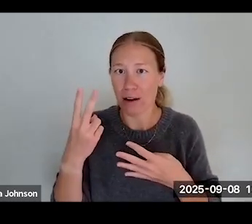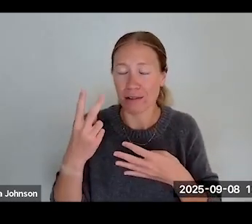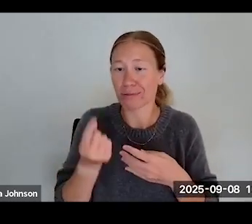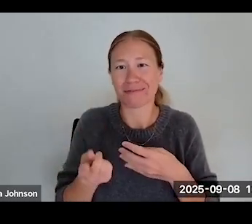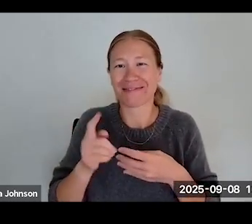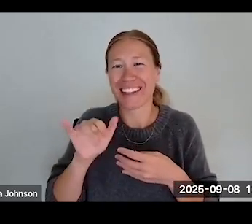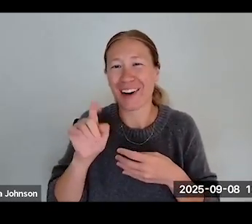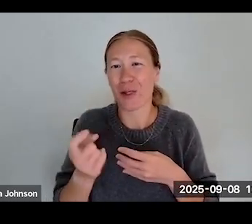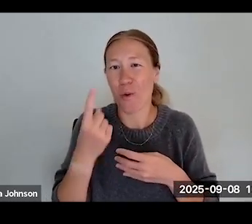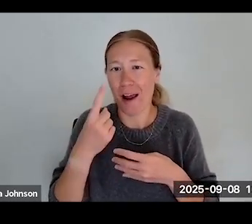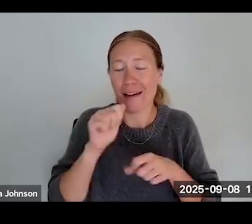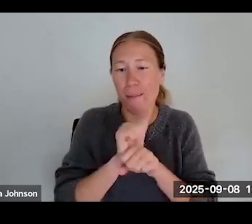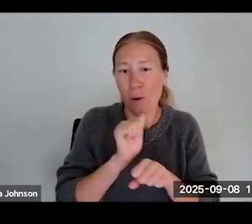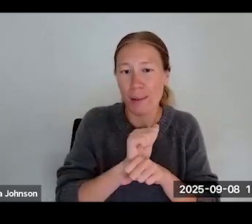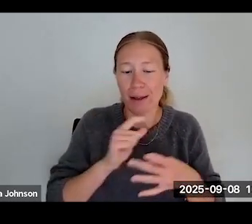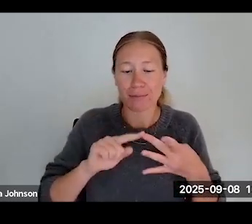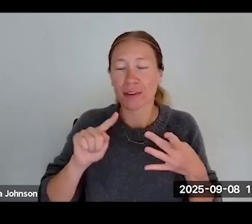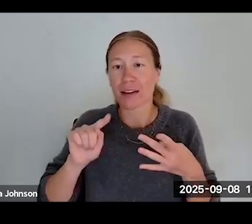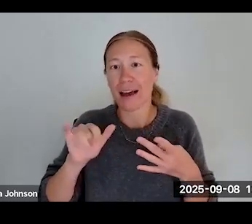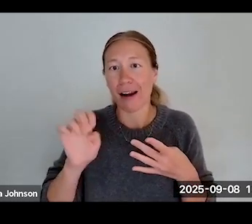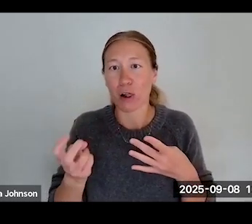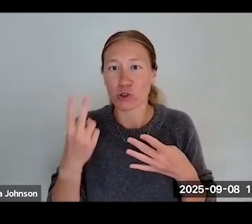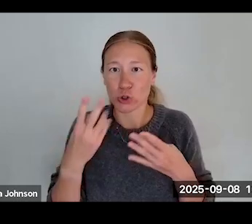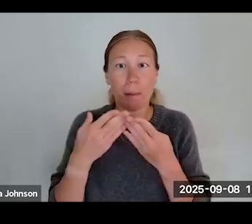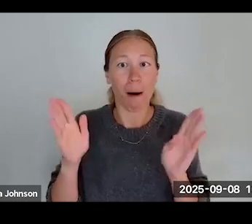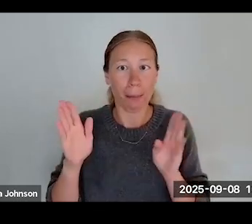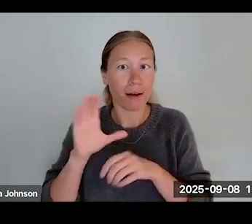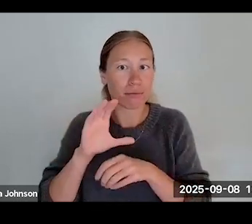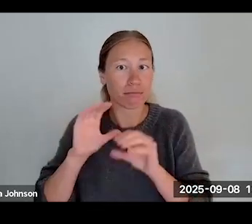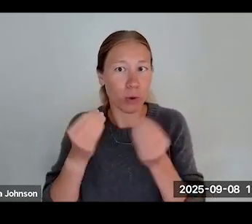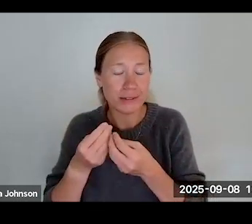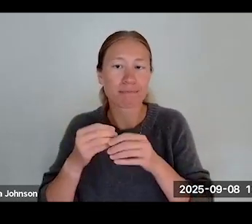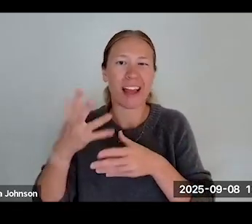Title II covers public sector entities, including state and local governments,